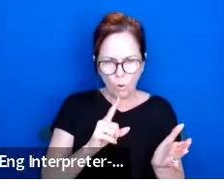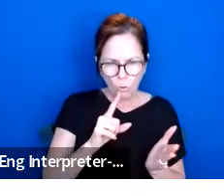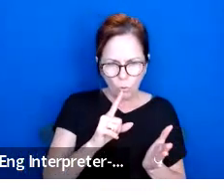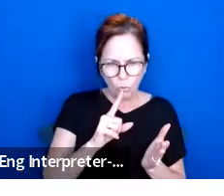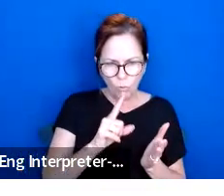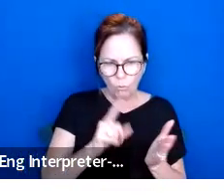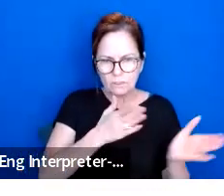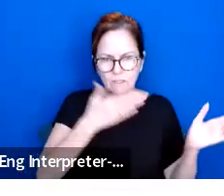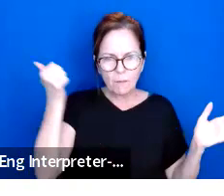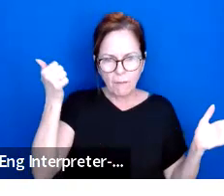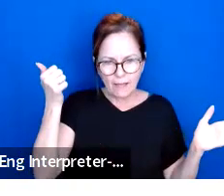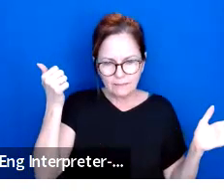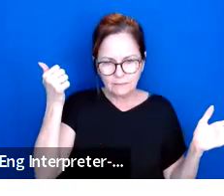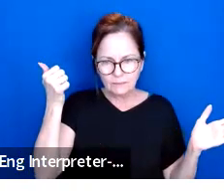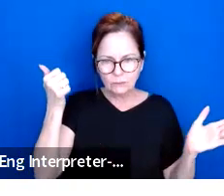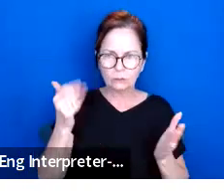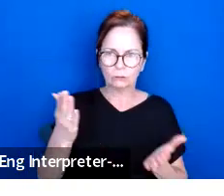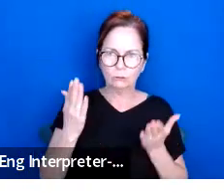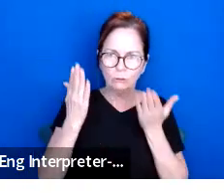Again, you need to provide evidence. So James, I'm gonna let you tackle this one.